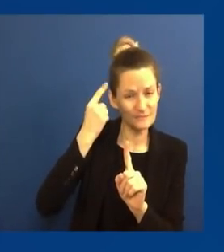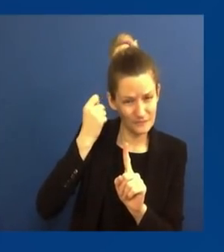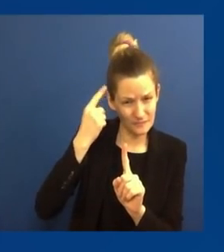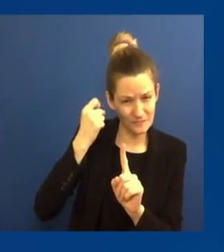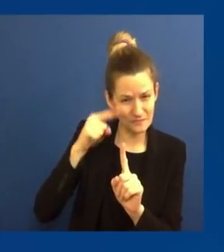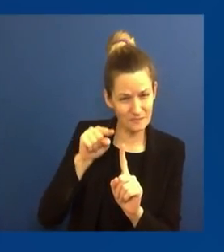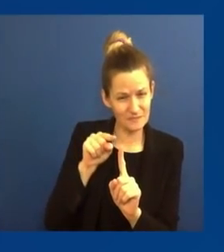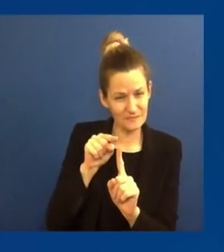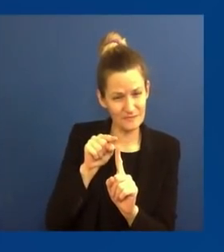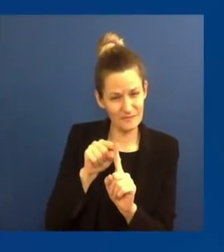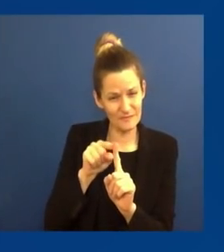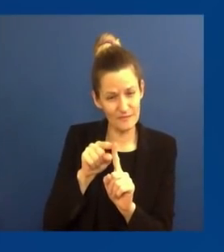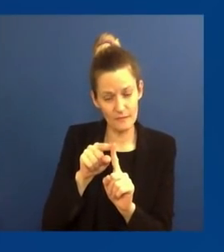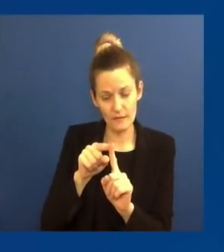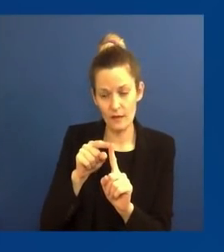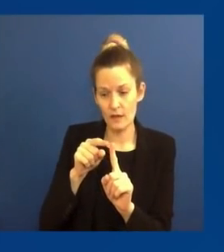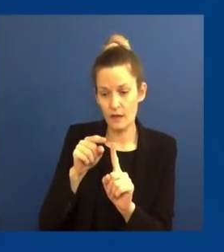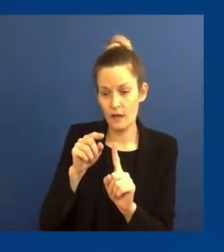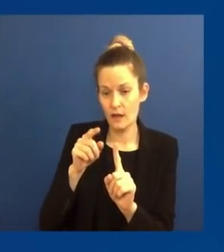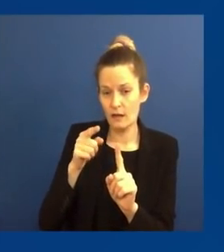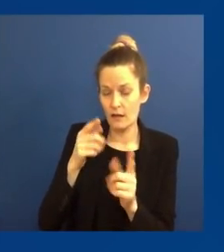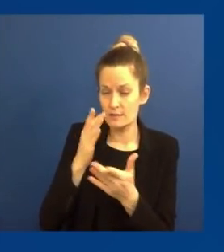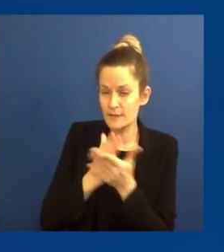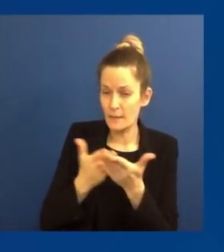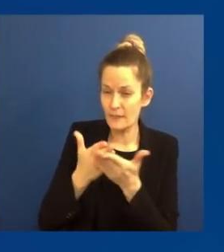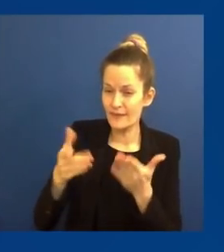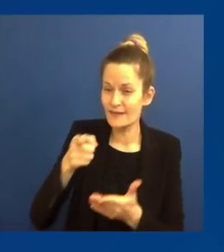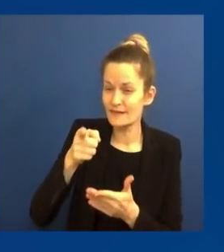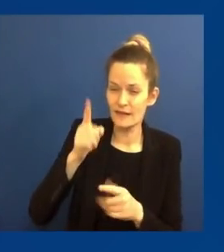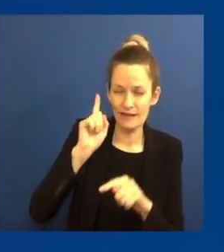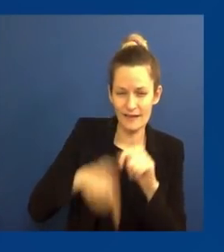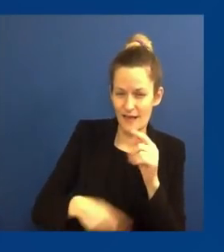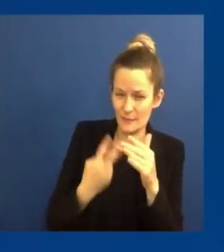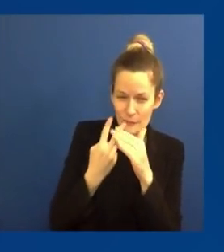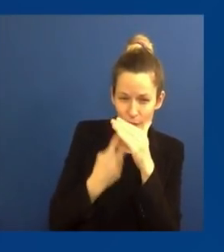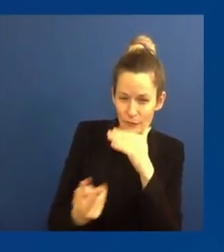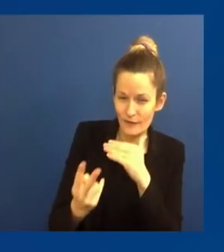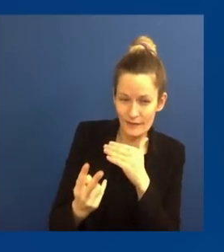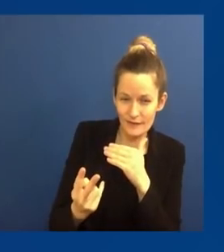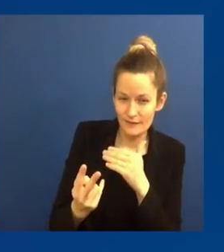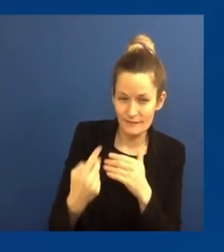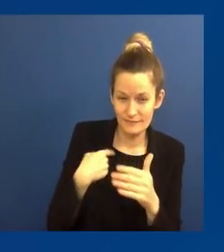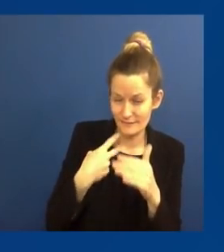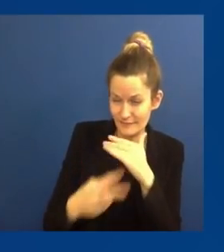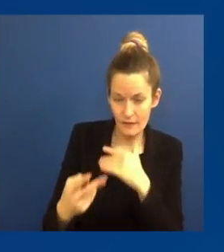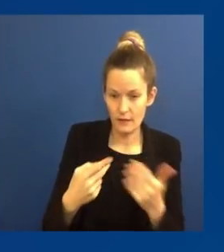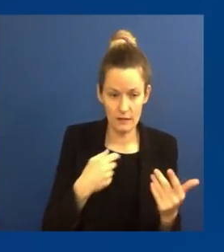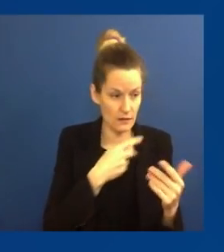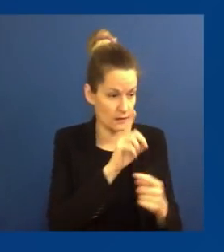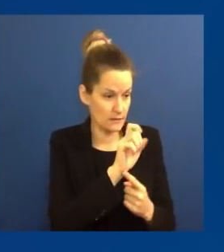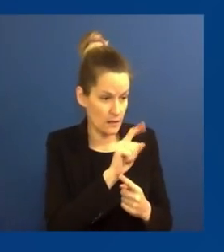like what happened with Delta and what happened with Omicron -- so you put together a best-case scenario